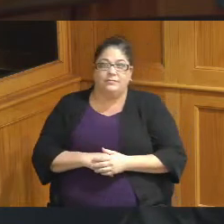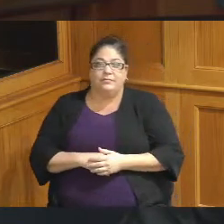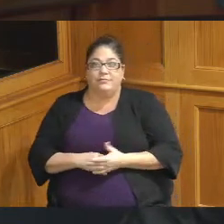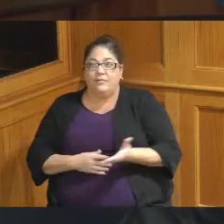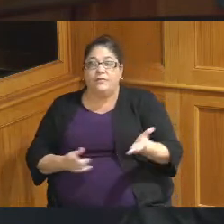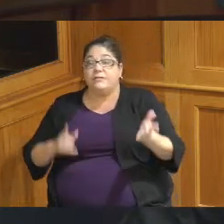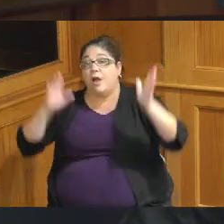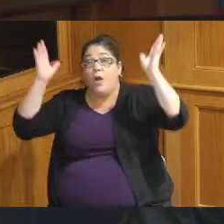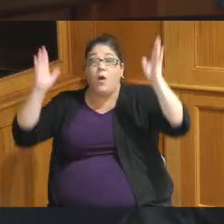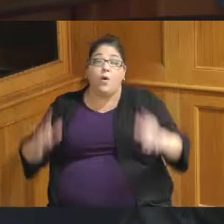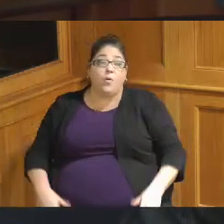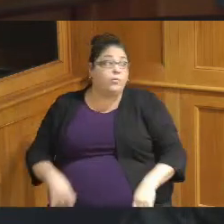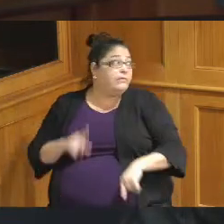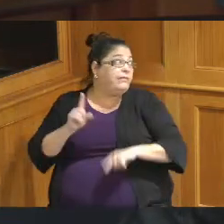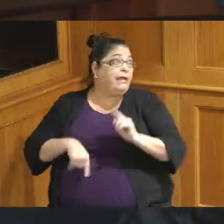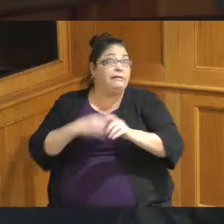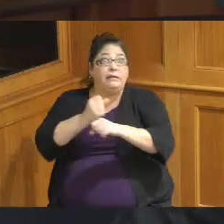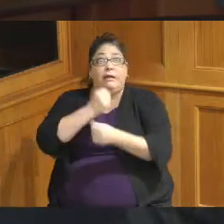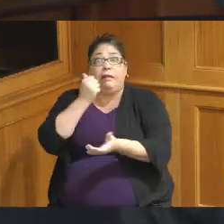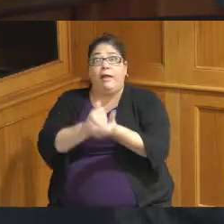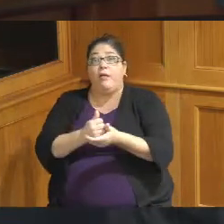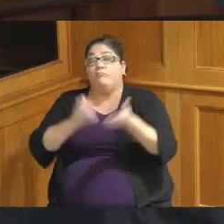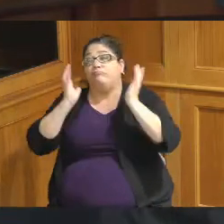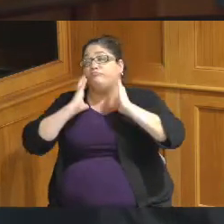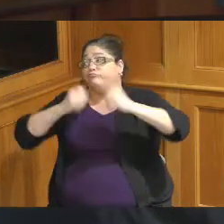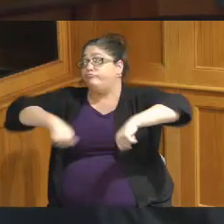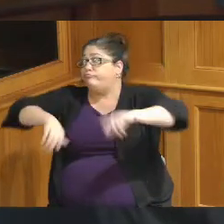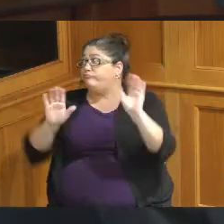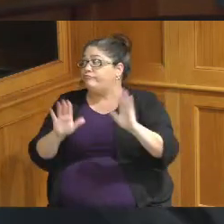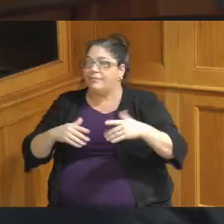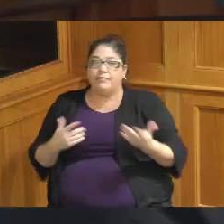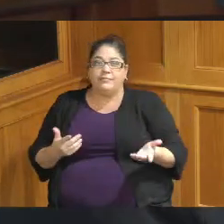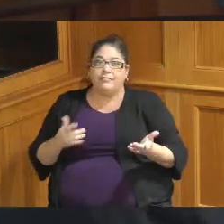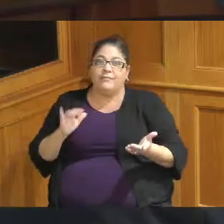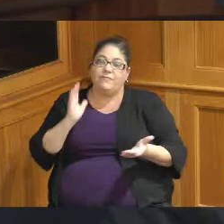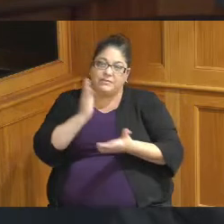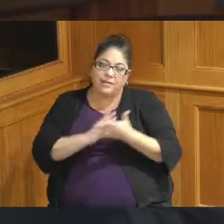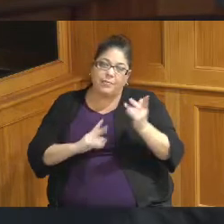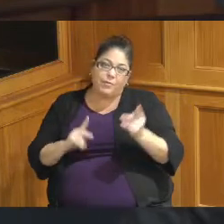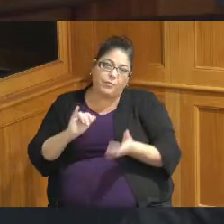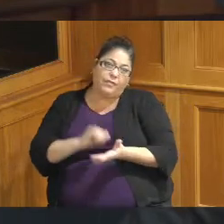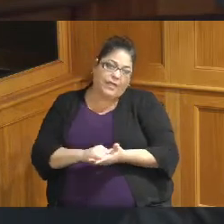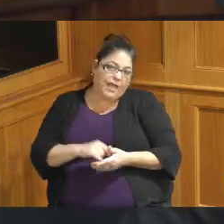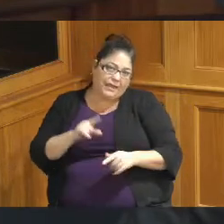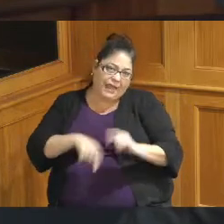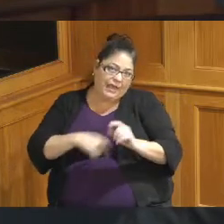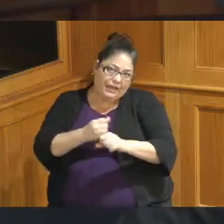nothing U available and that for some that may be the case and for some others it may not be